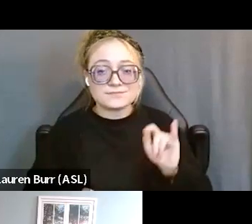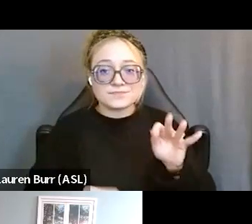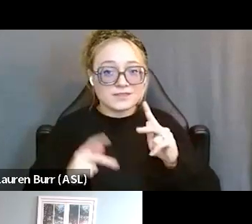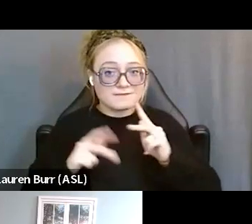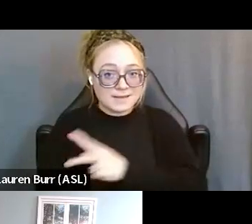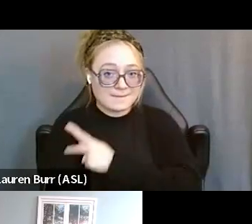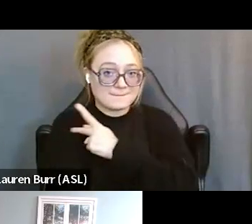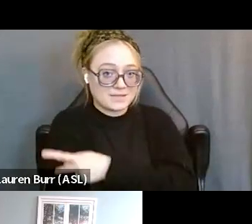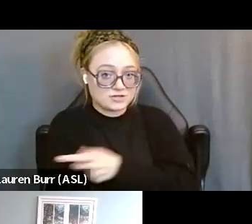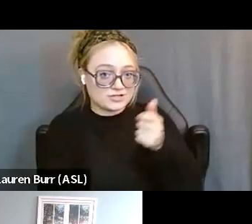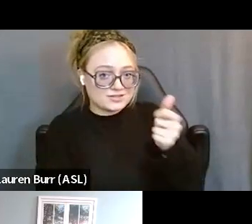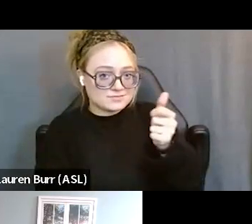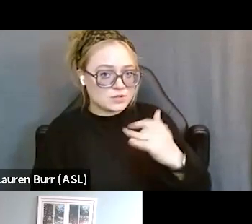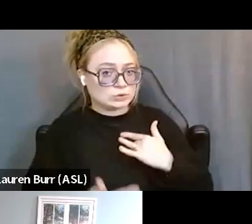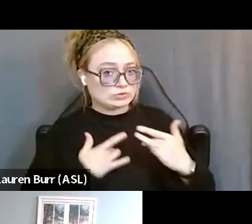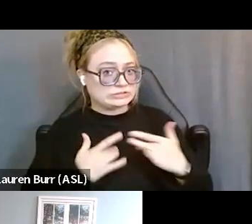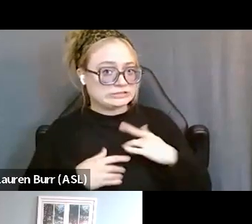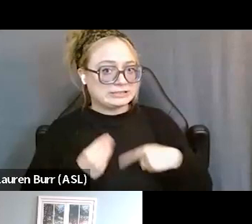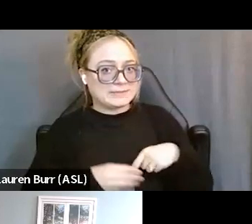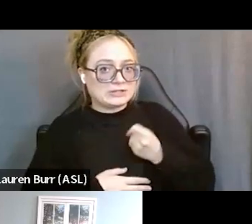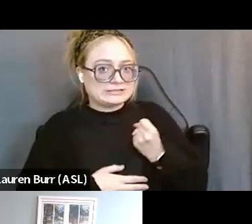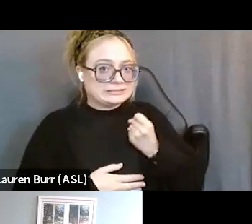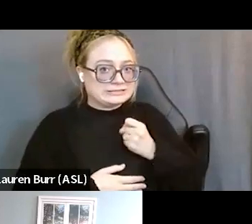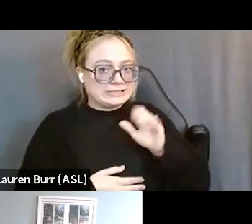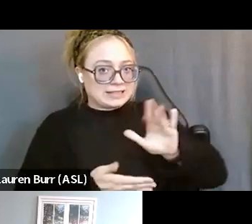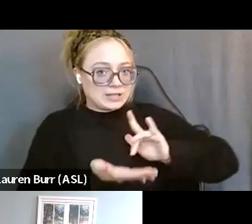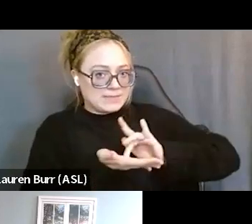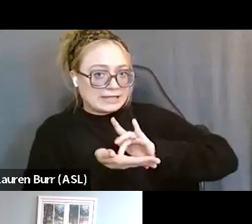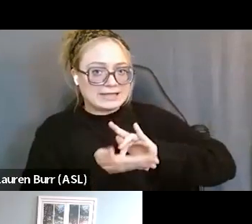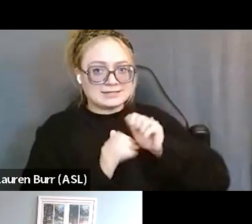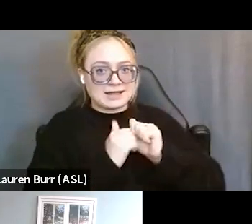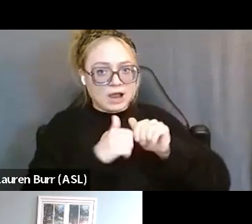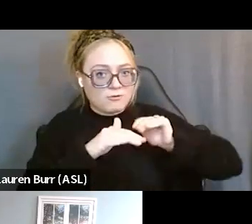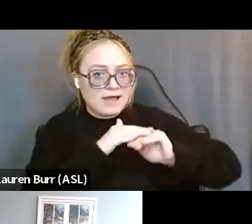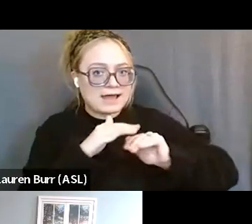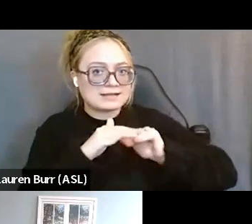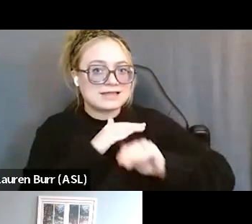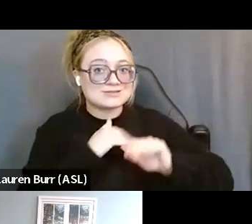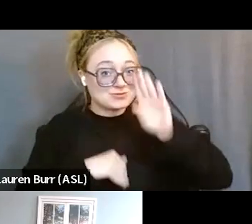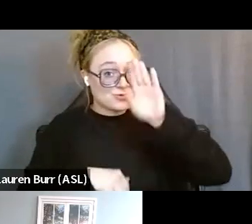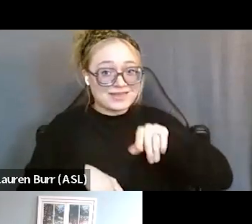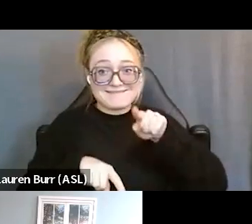about maintaining an access to medication and knows that they can't have pills for some reason,